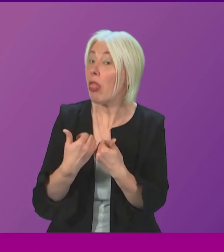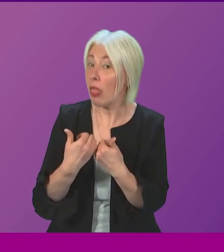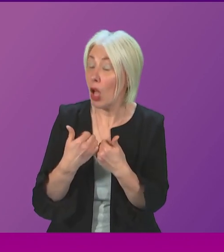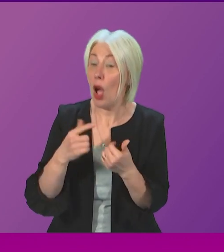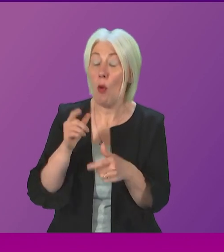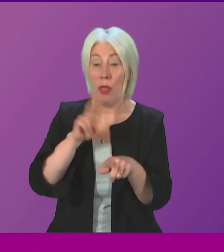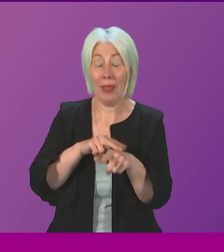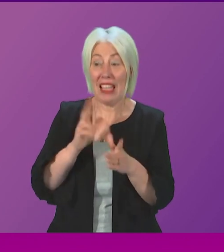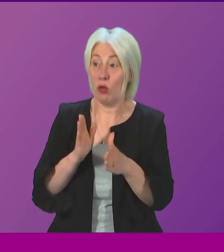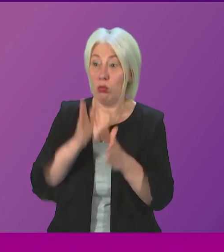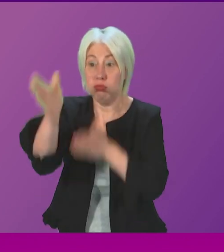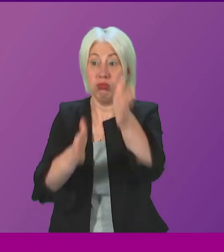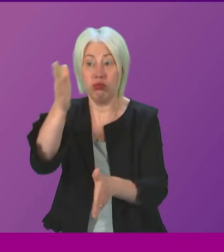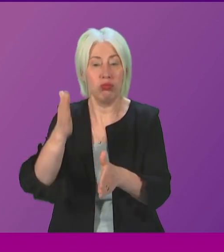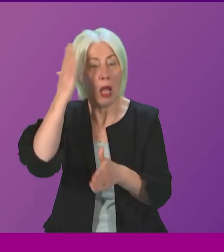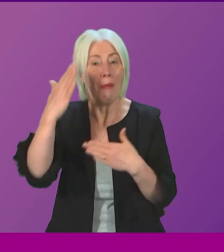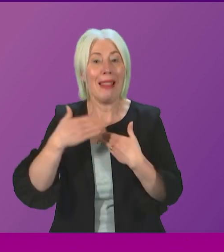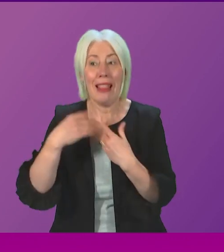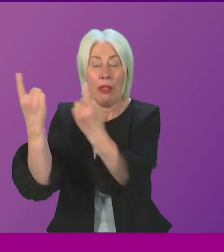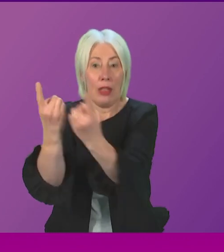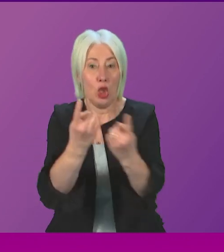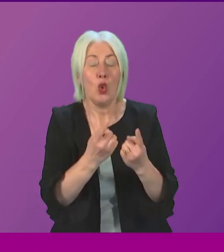and which we know take up a significant amount of their time.